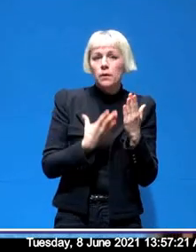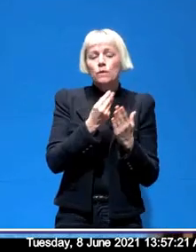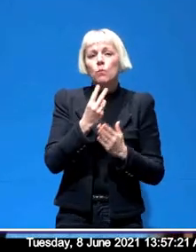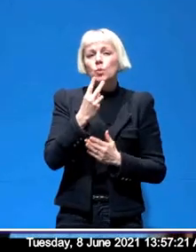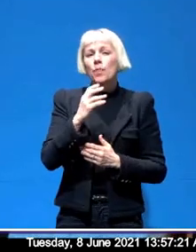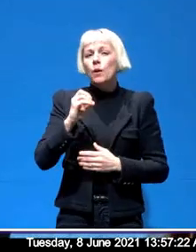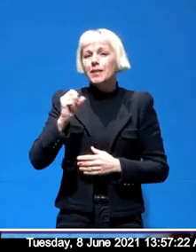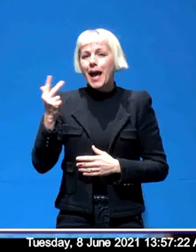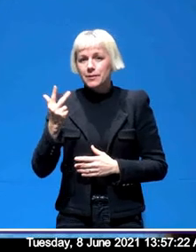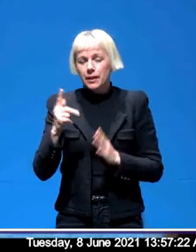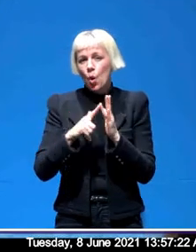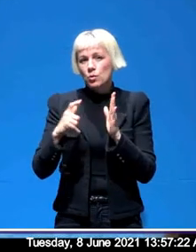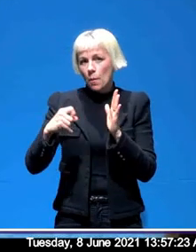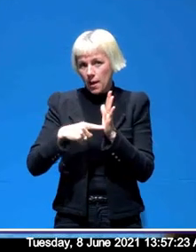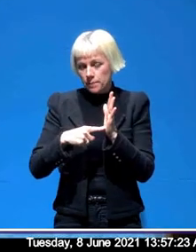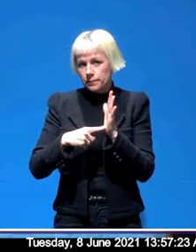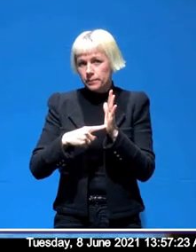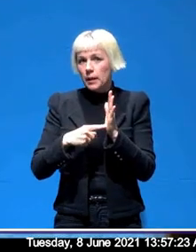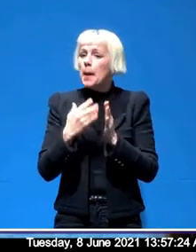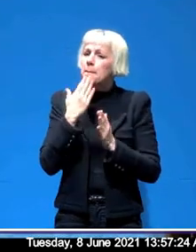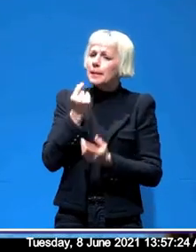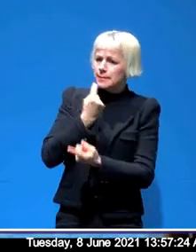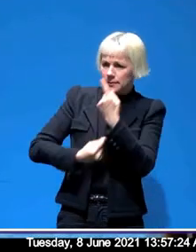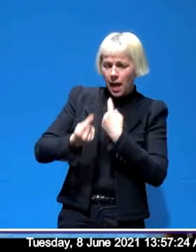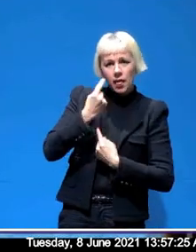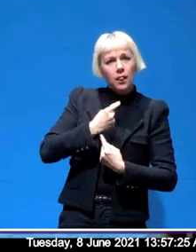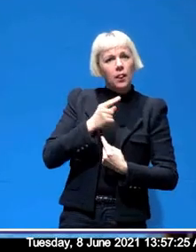Could you tell the Royal Commissioners what this document is?